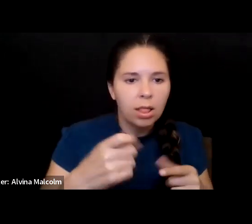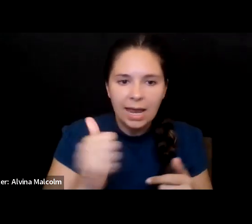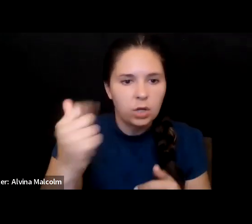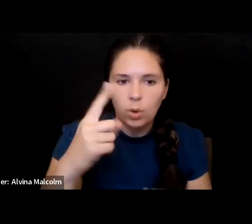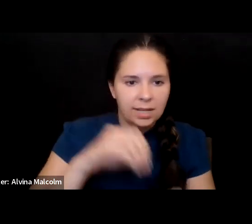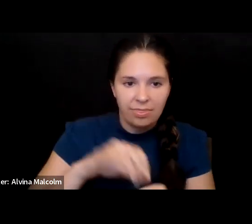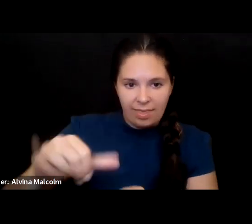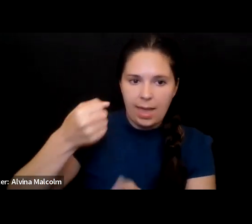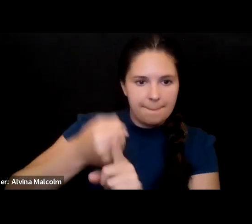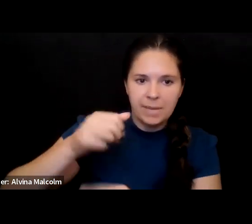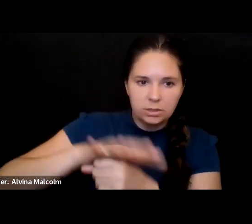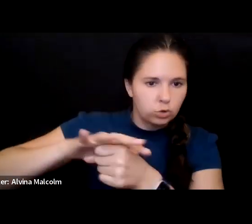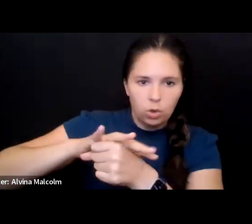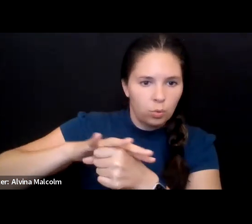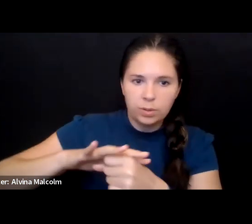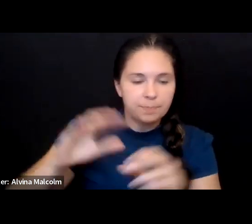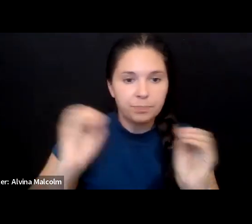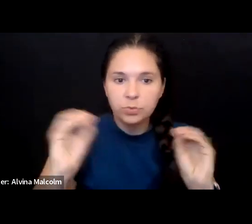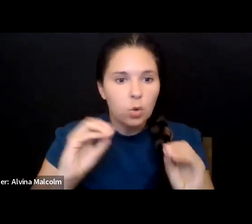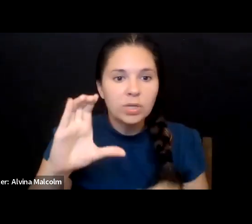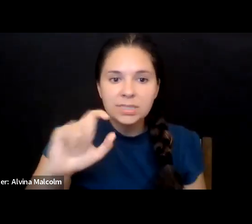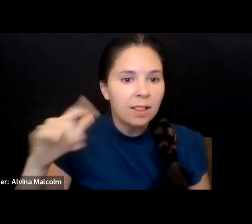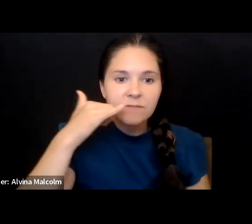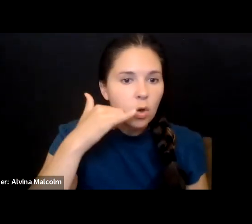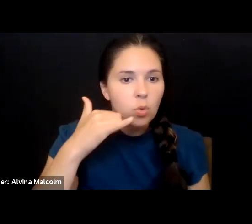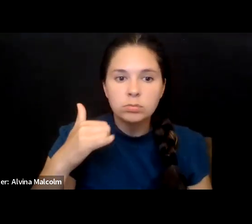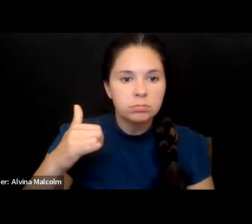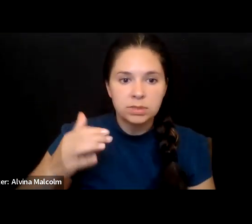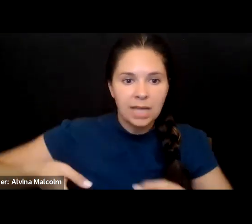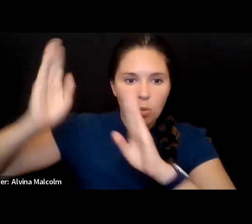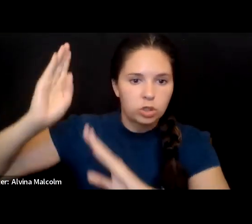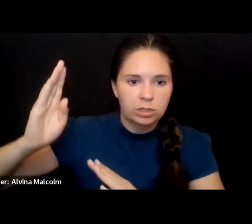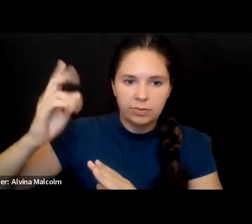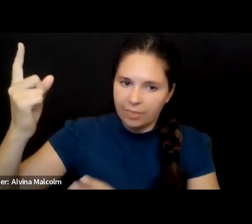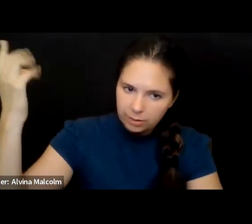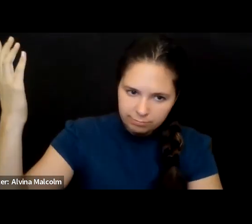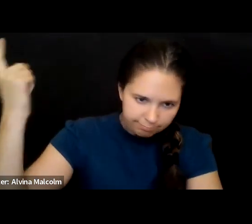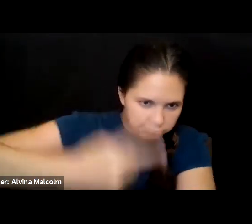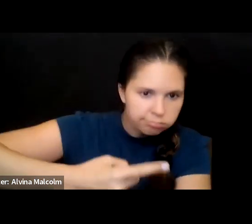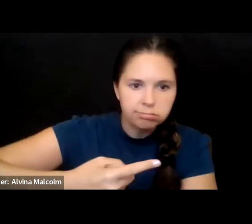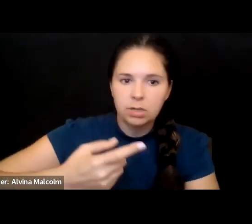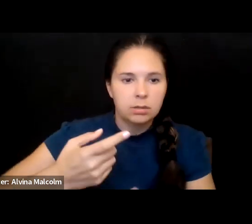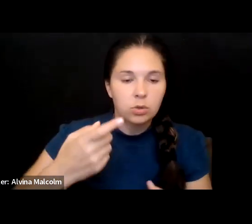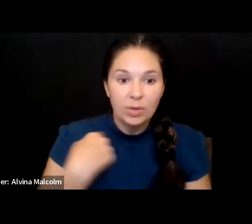independent living council. We lose